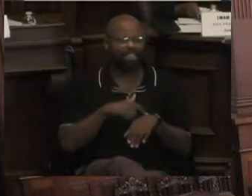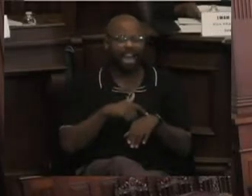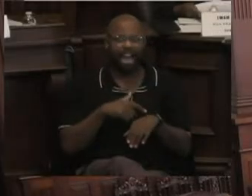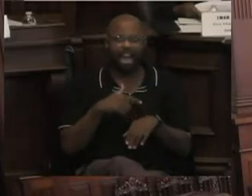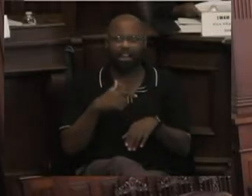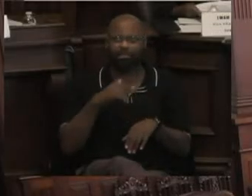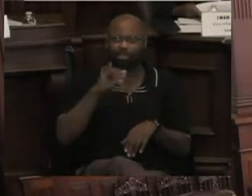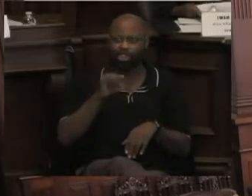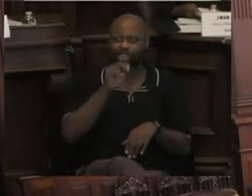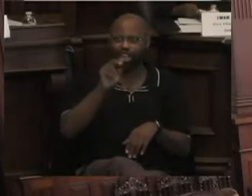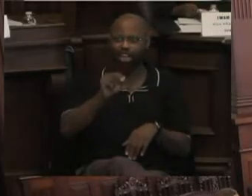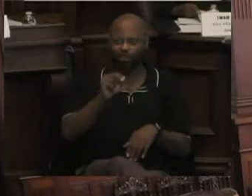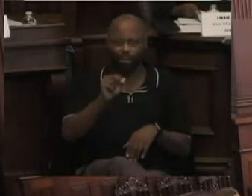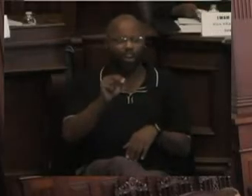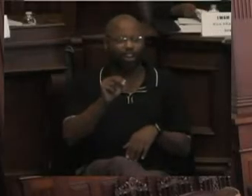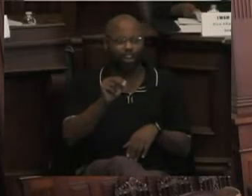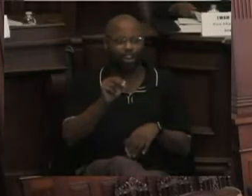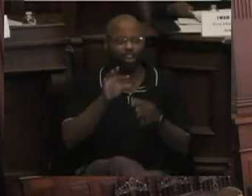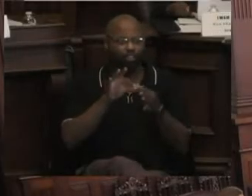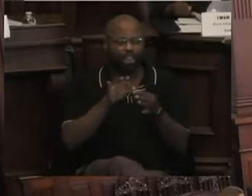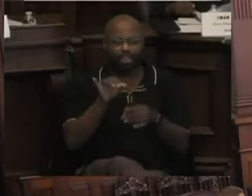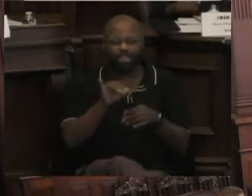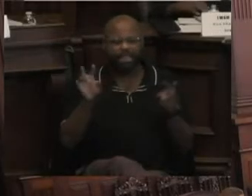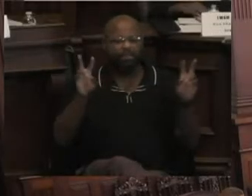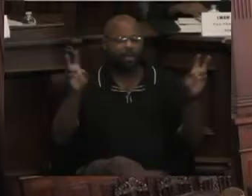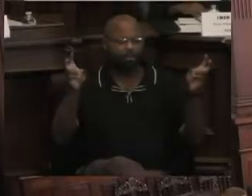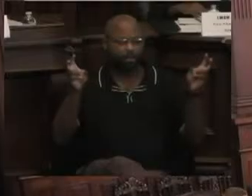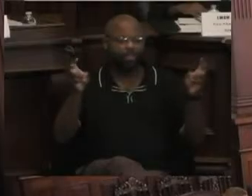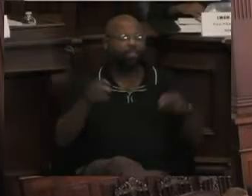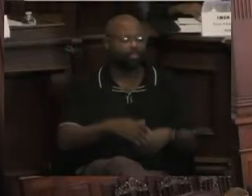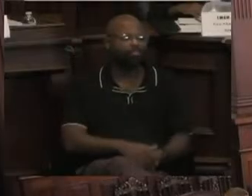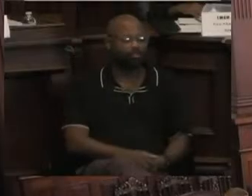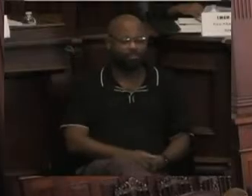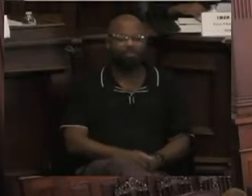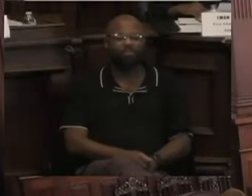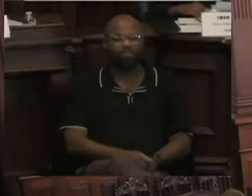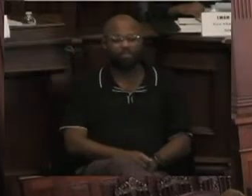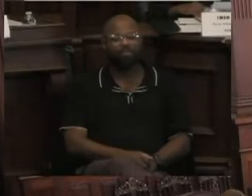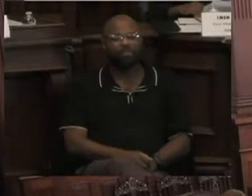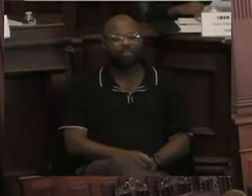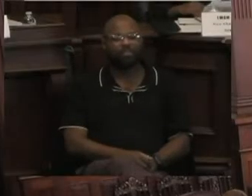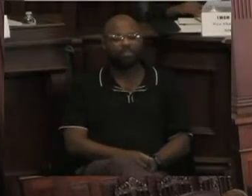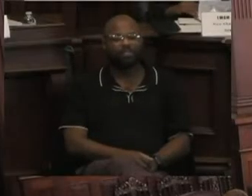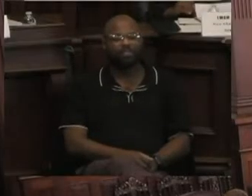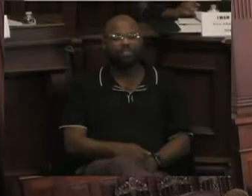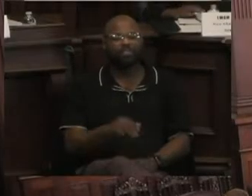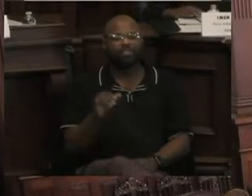you so much. It's so nice to see everyone tonight. Last time